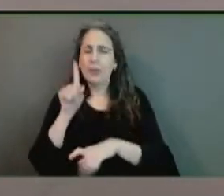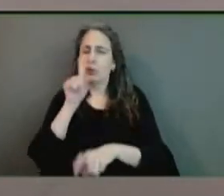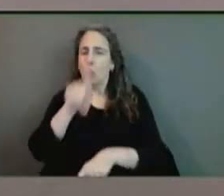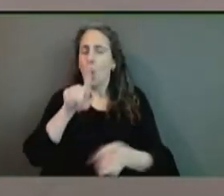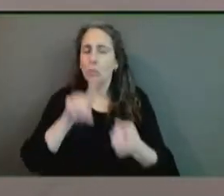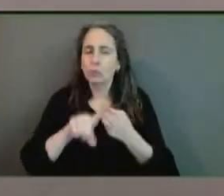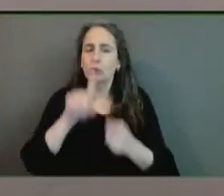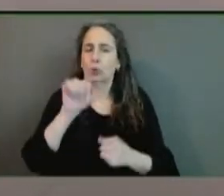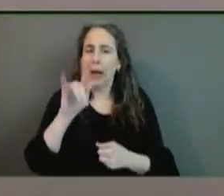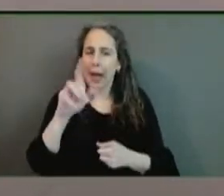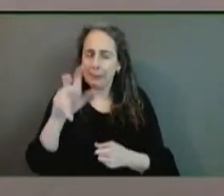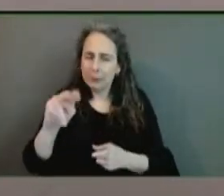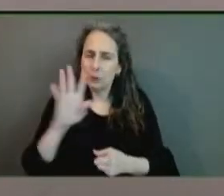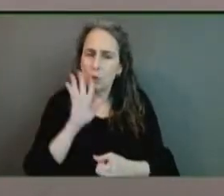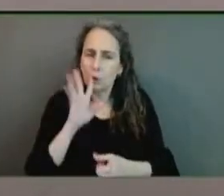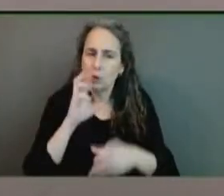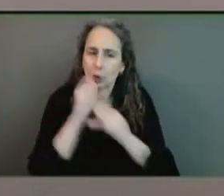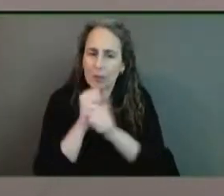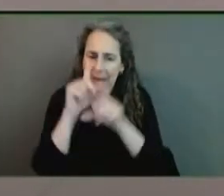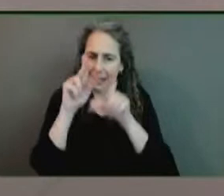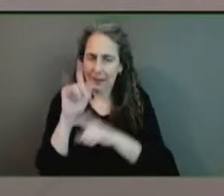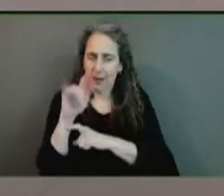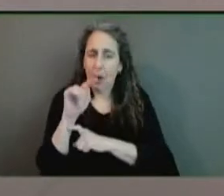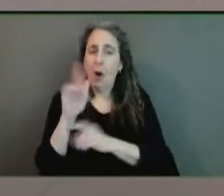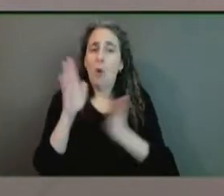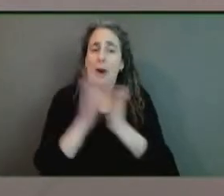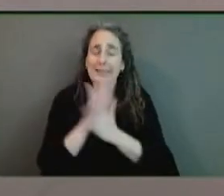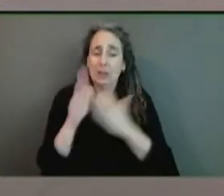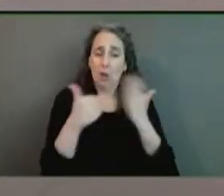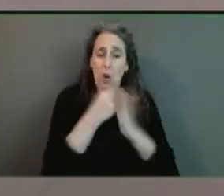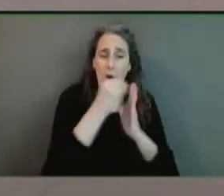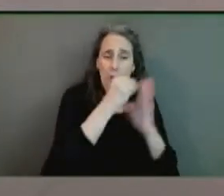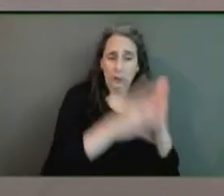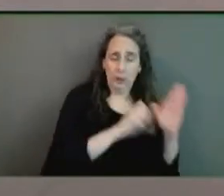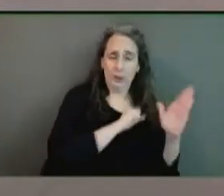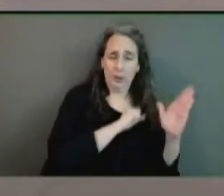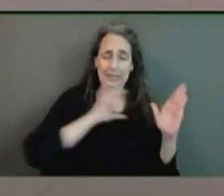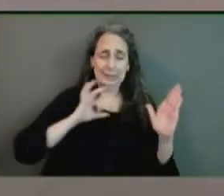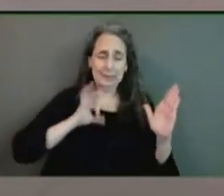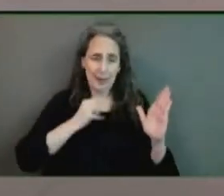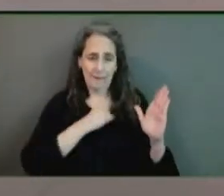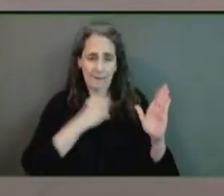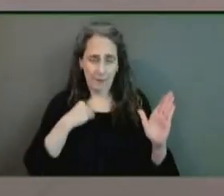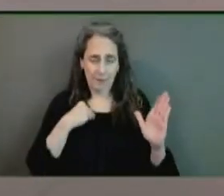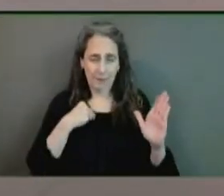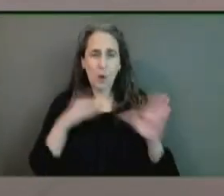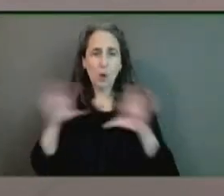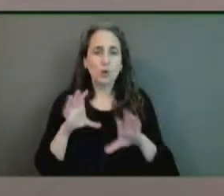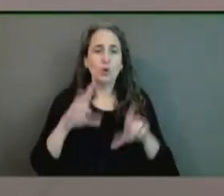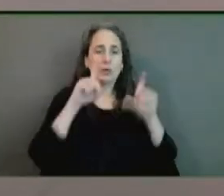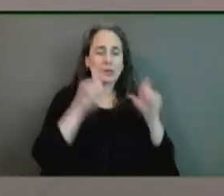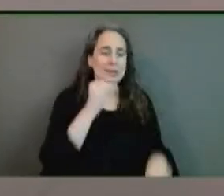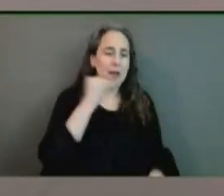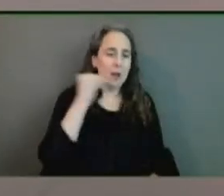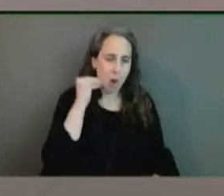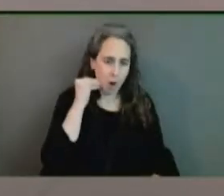of those tests. They should consult with the school administration to be able to receive one of those test kits, and then we're asking that all